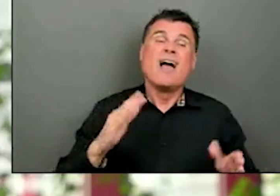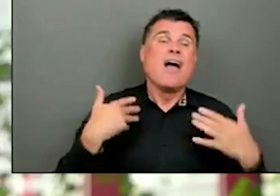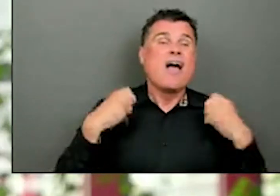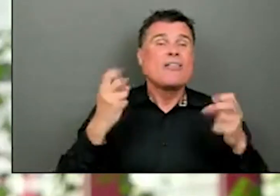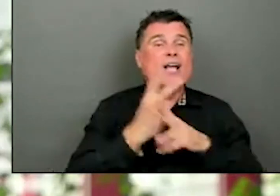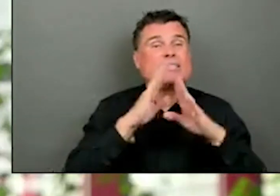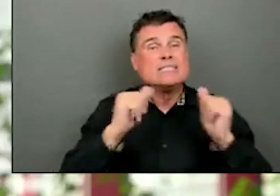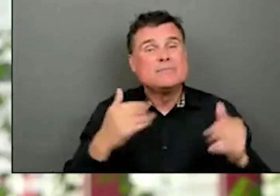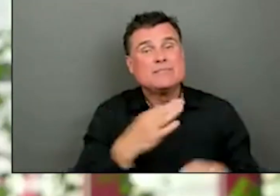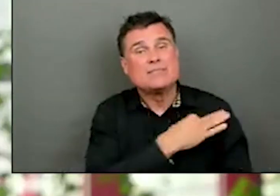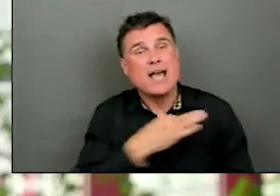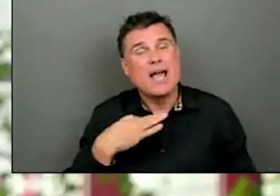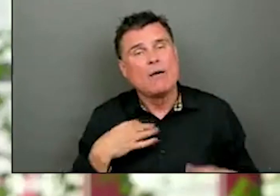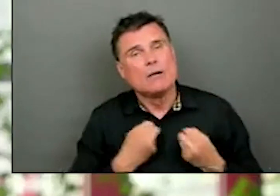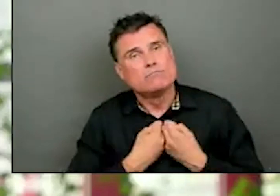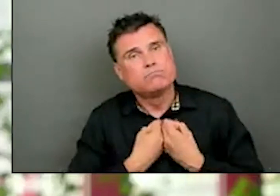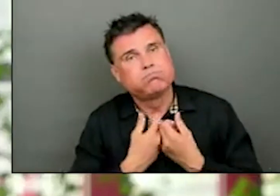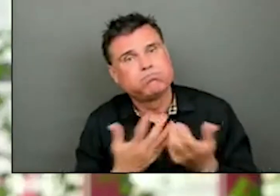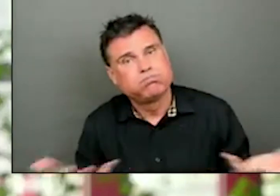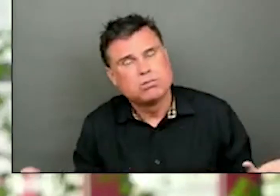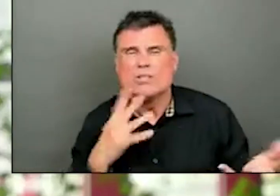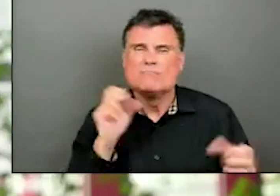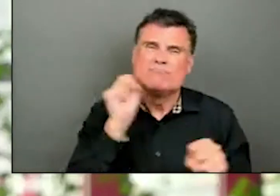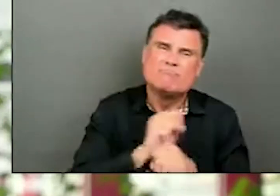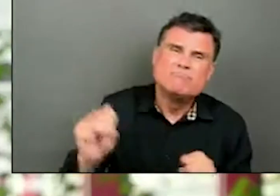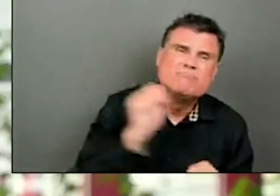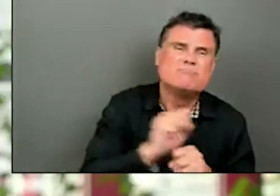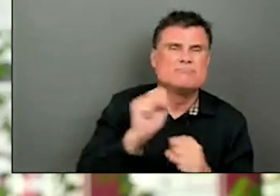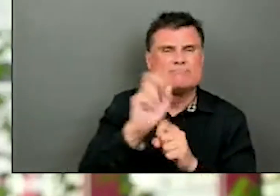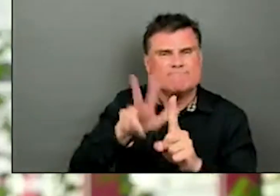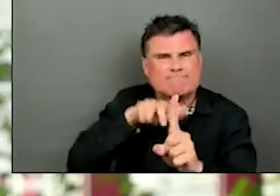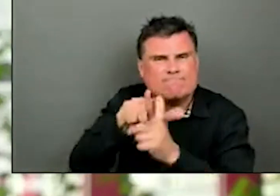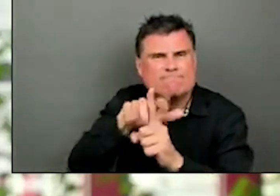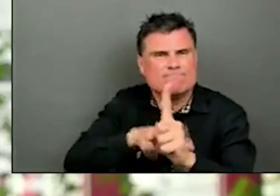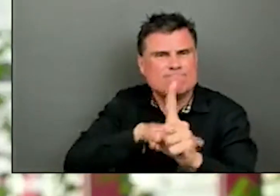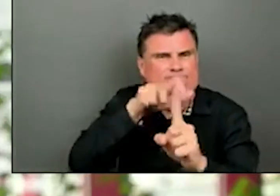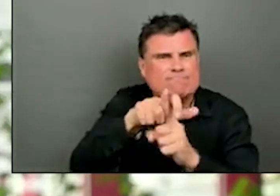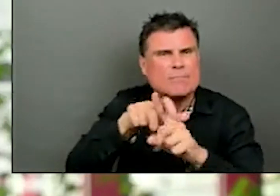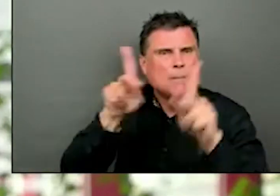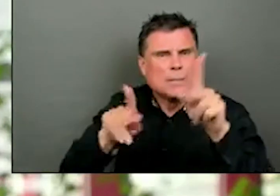at finding people supporting people and you know we talked i talked about this with my colleagues